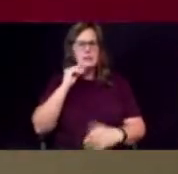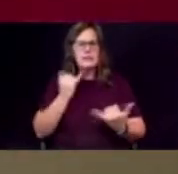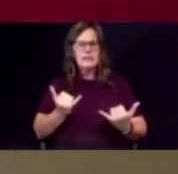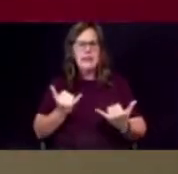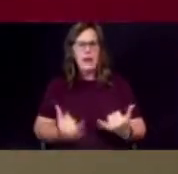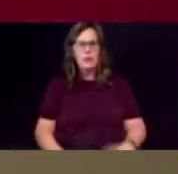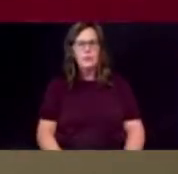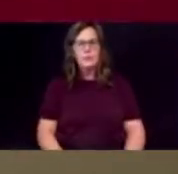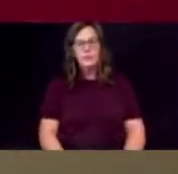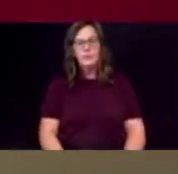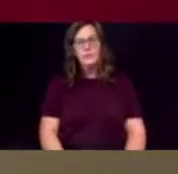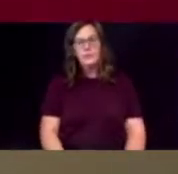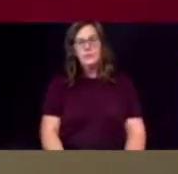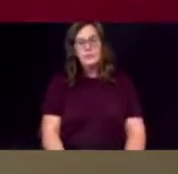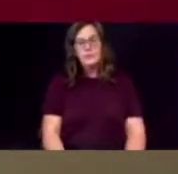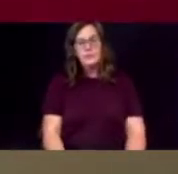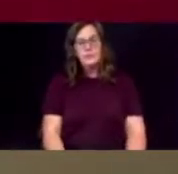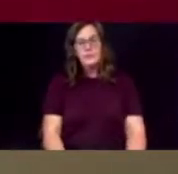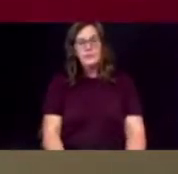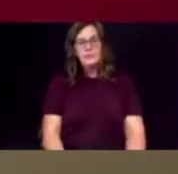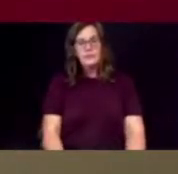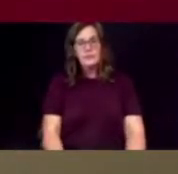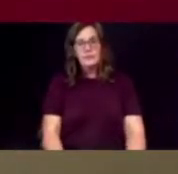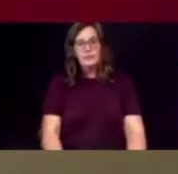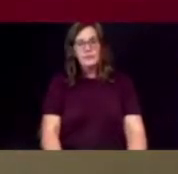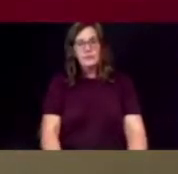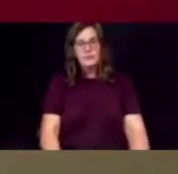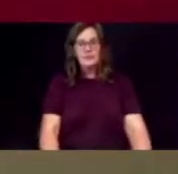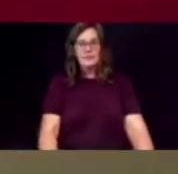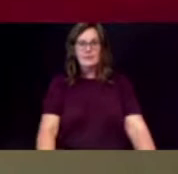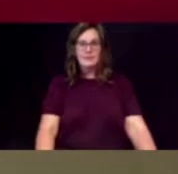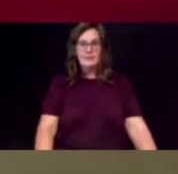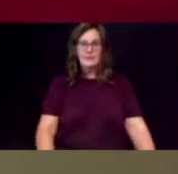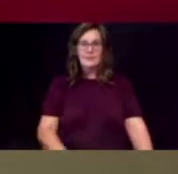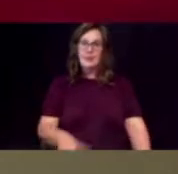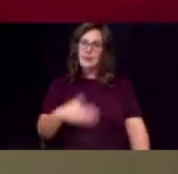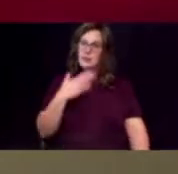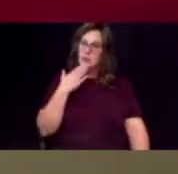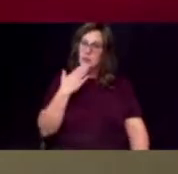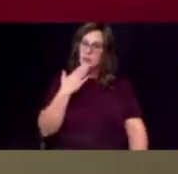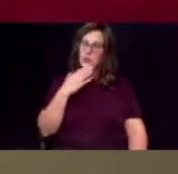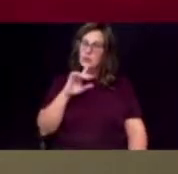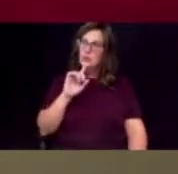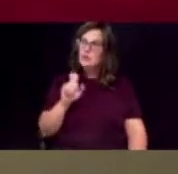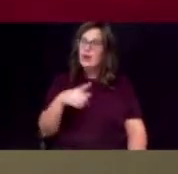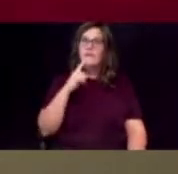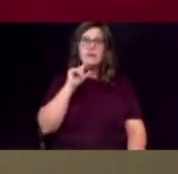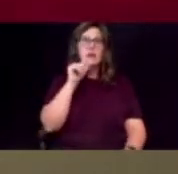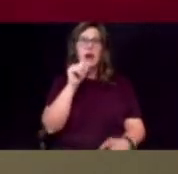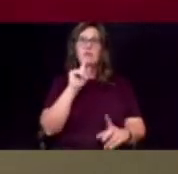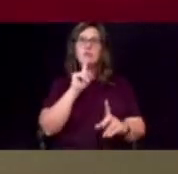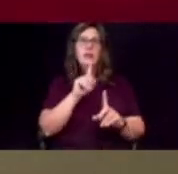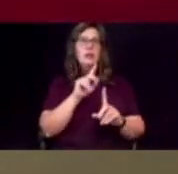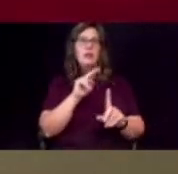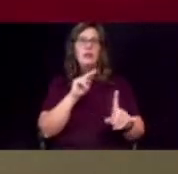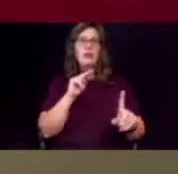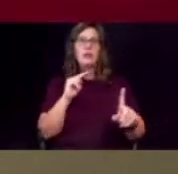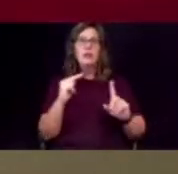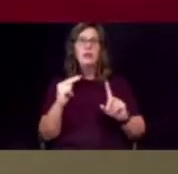uh that's a really good wish i don't think i've really reflected on that too much uh just because